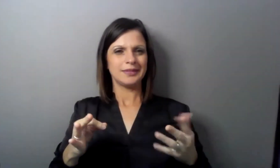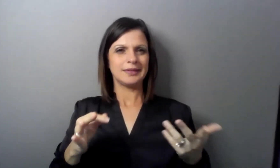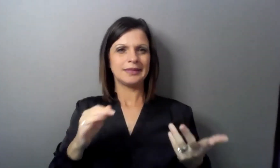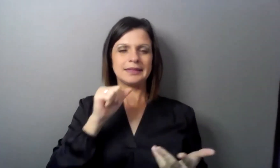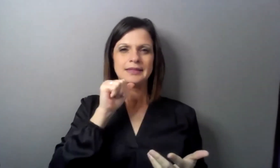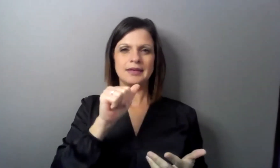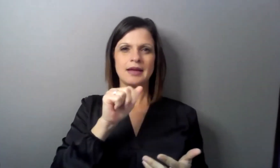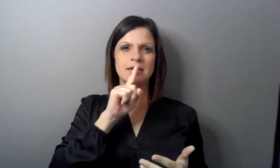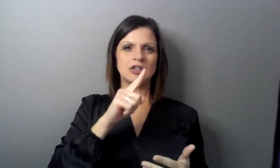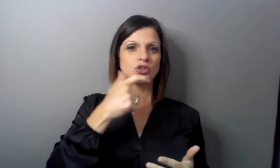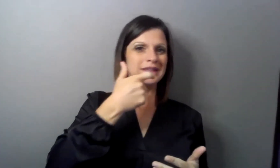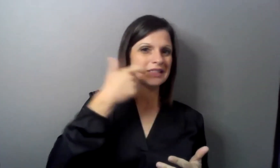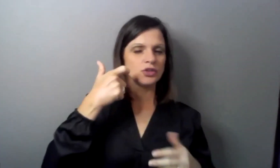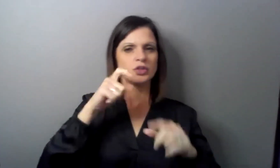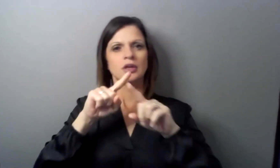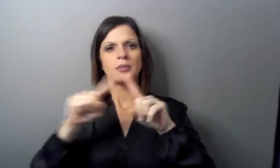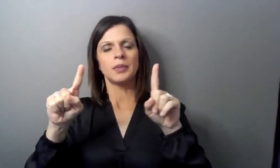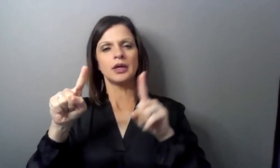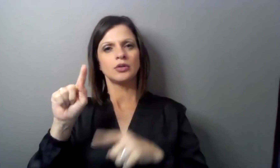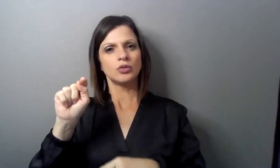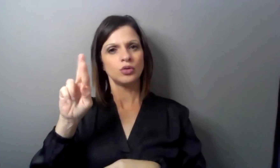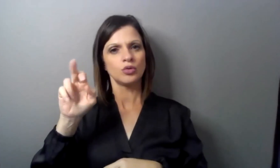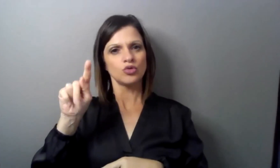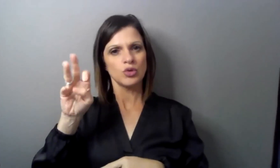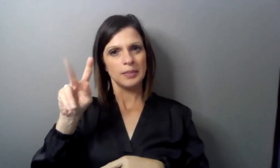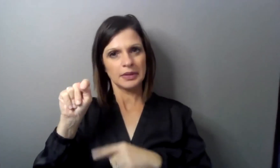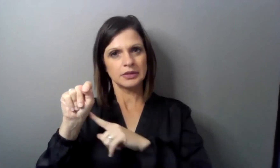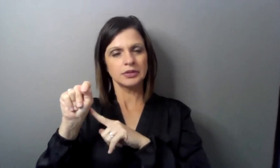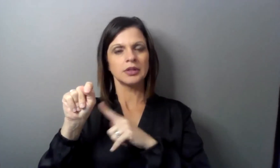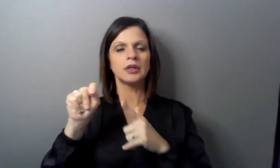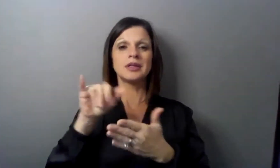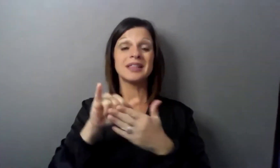How do you go about that because the perception comes out a lot both